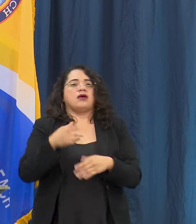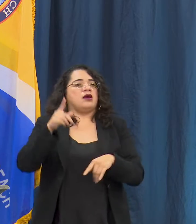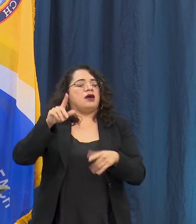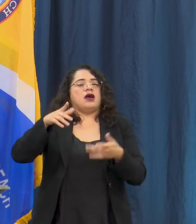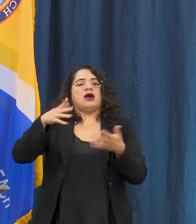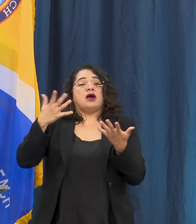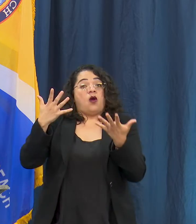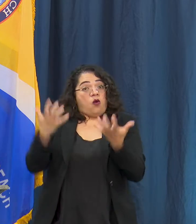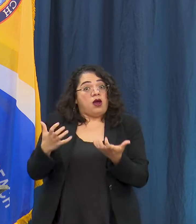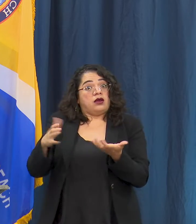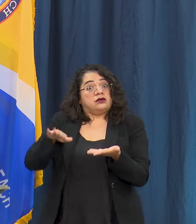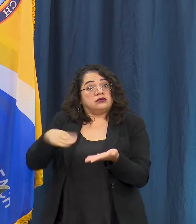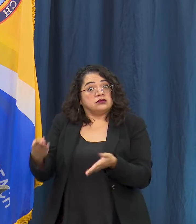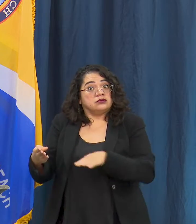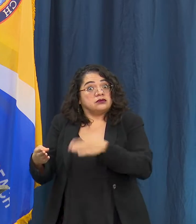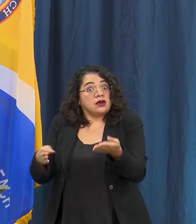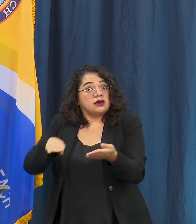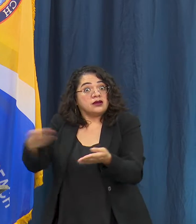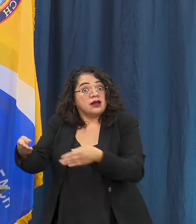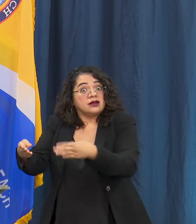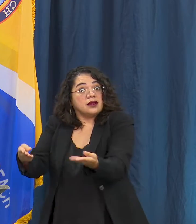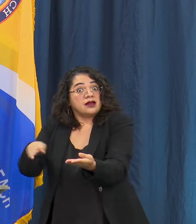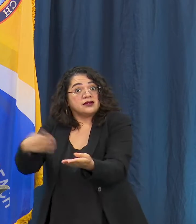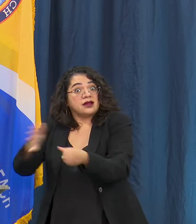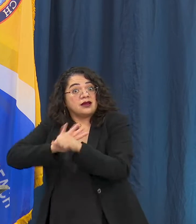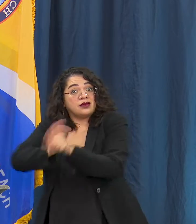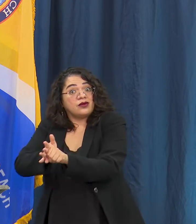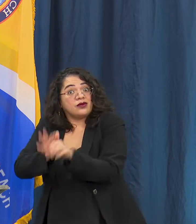members especially our vulnerable seniors. We have to continue to take